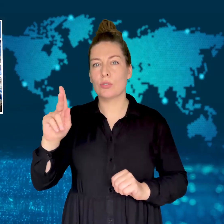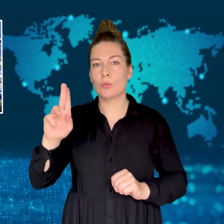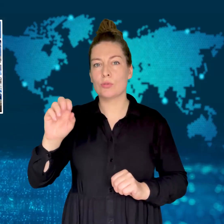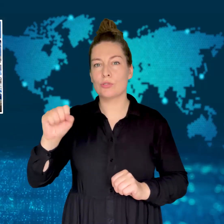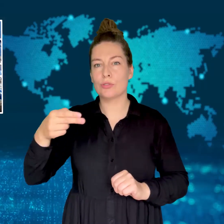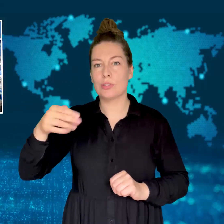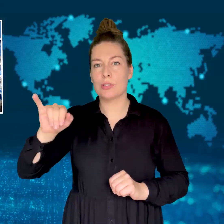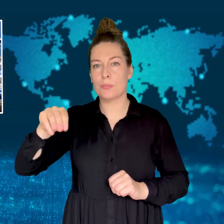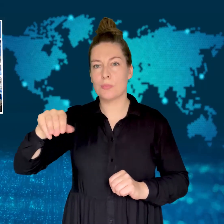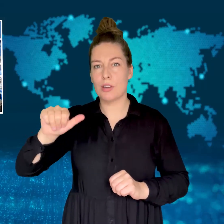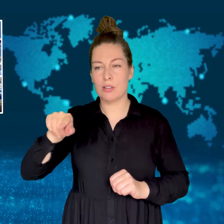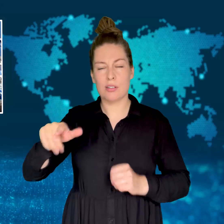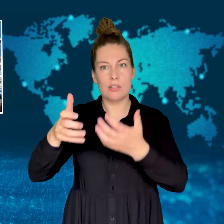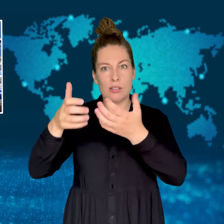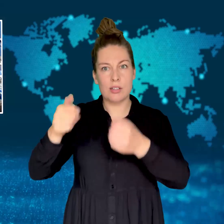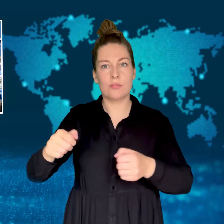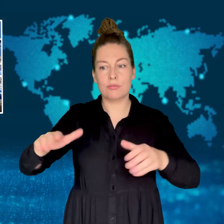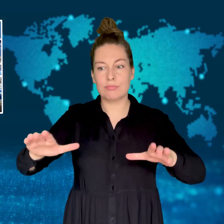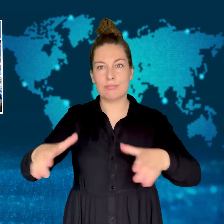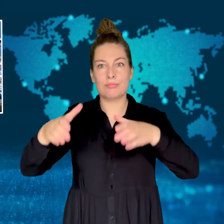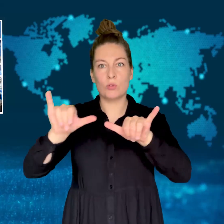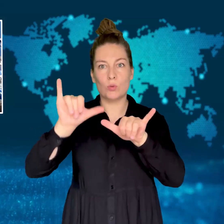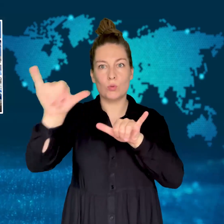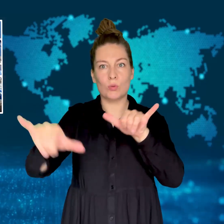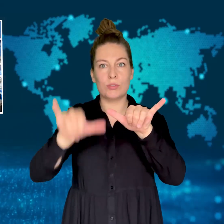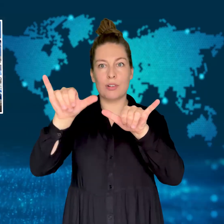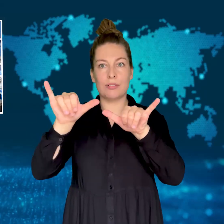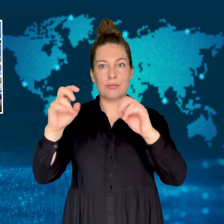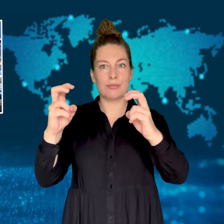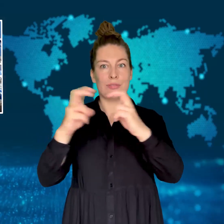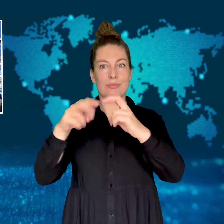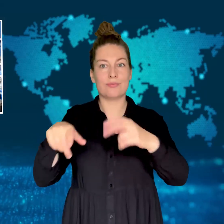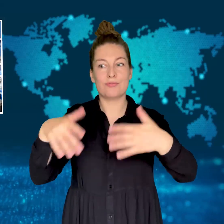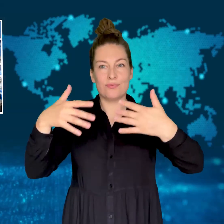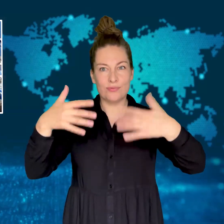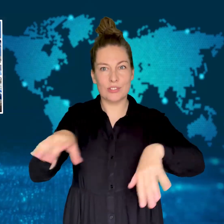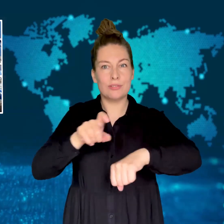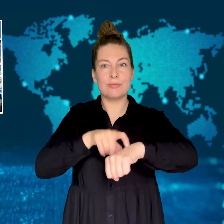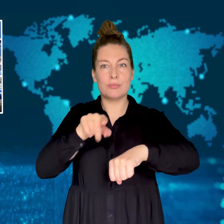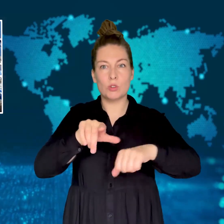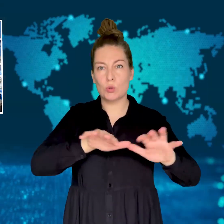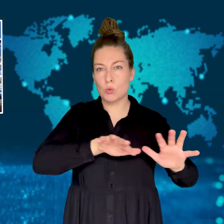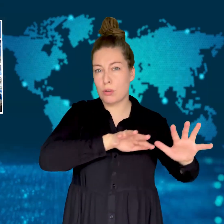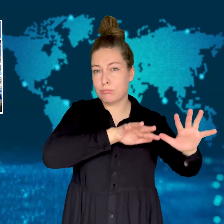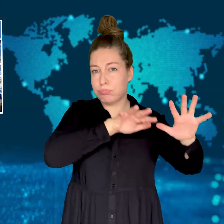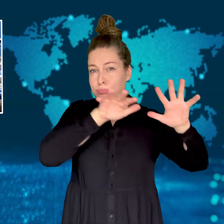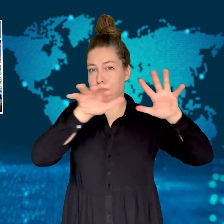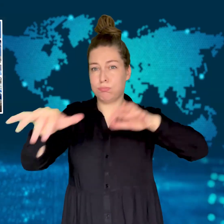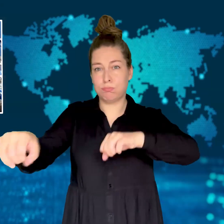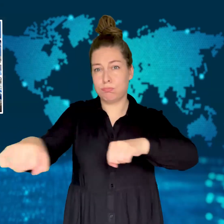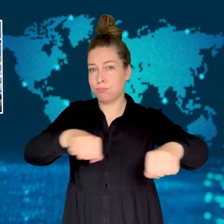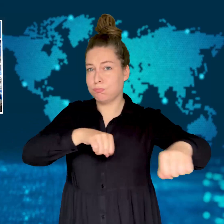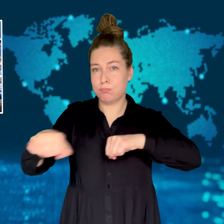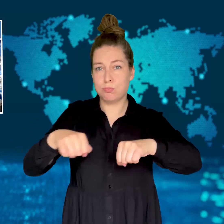In 2011, a tsunami caused a 9.0 magnitude earthquake.